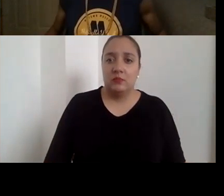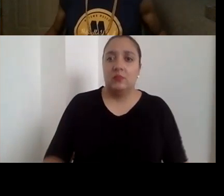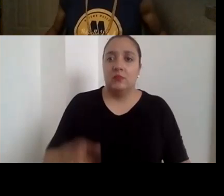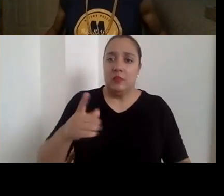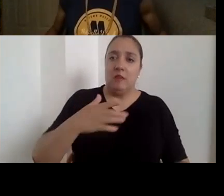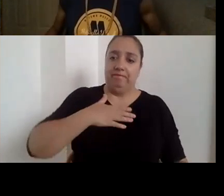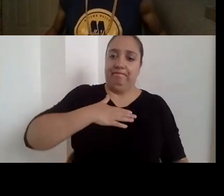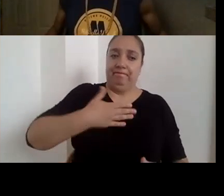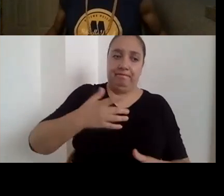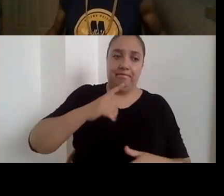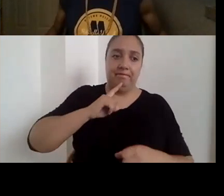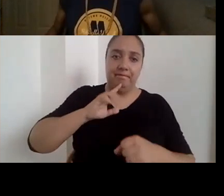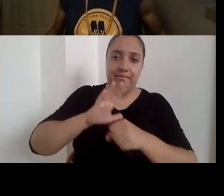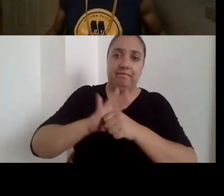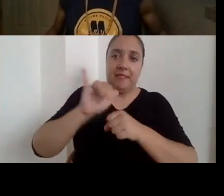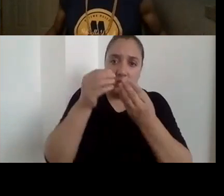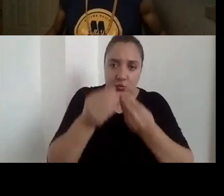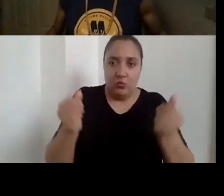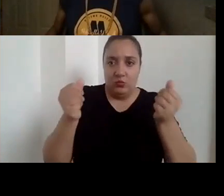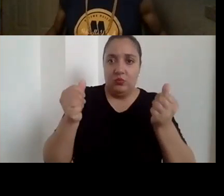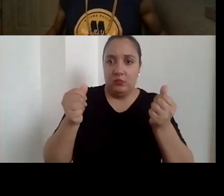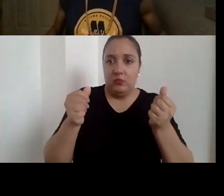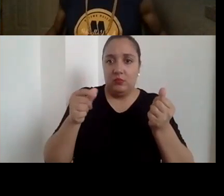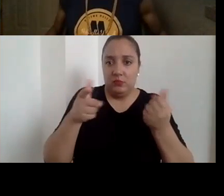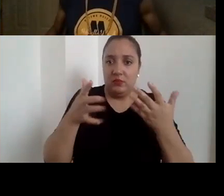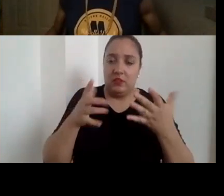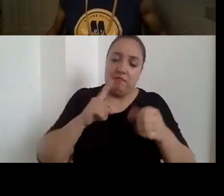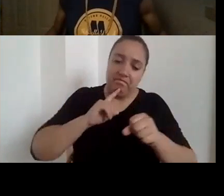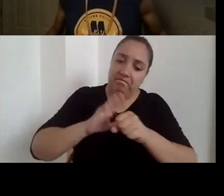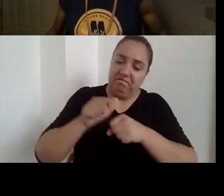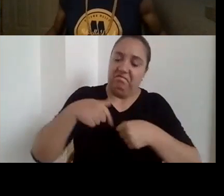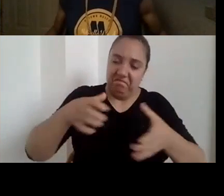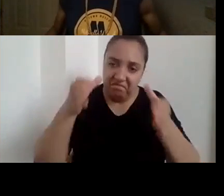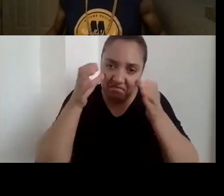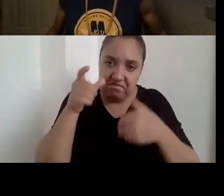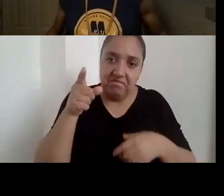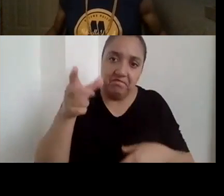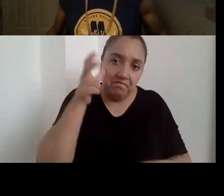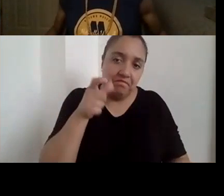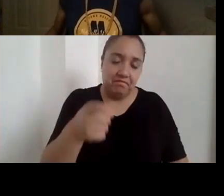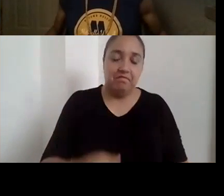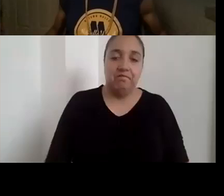Yeah. Thank you.